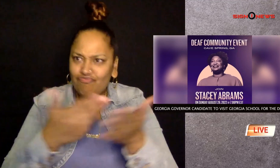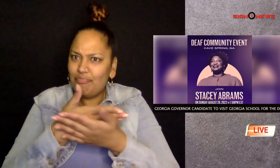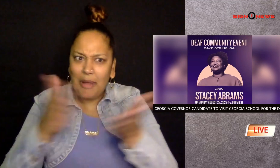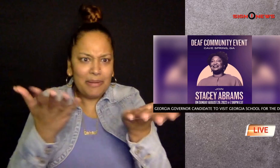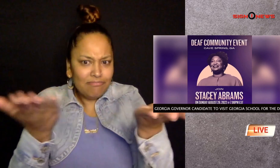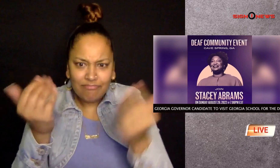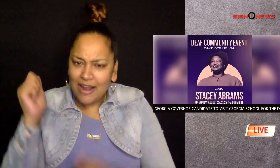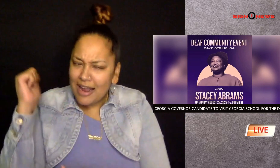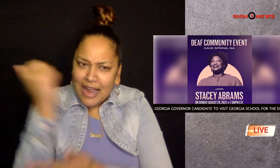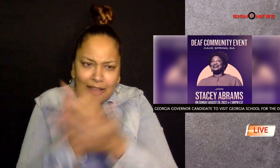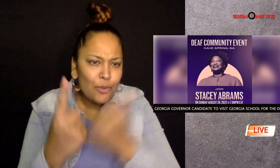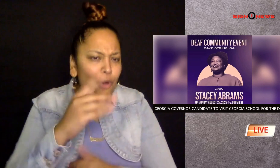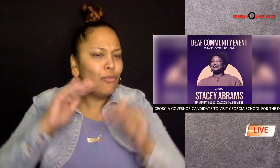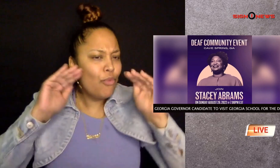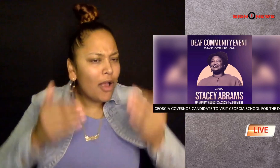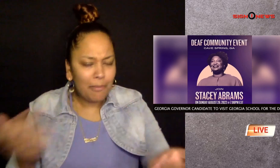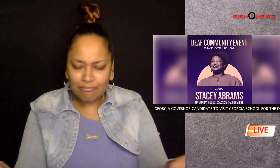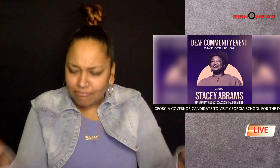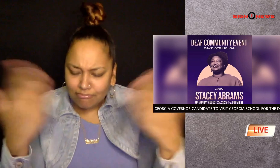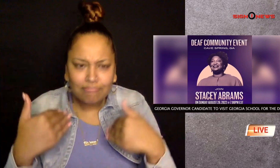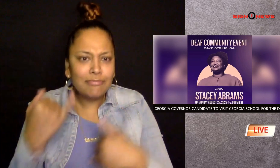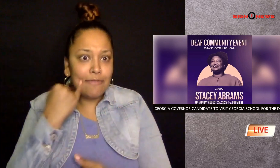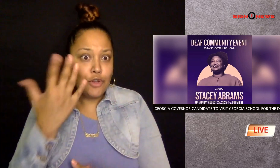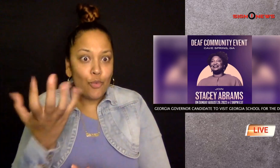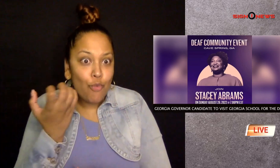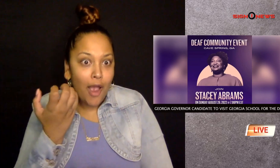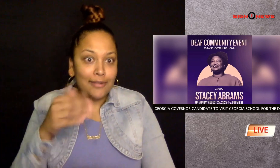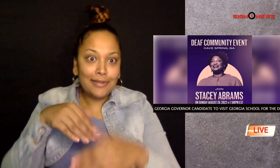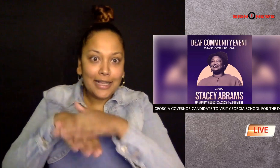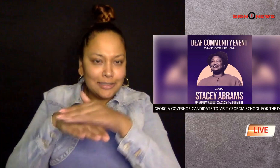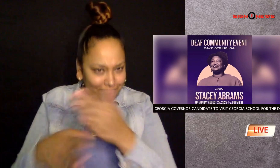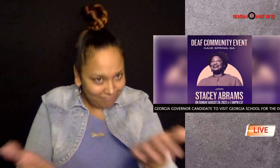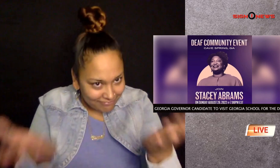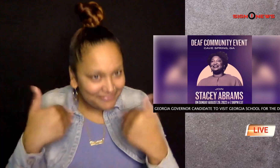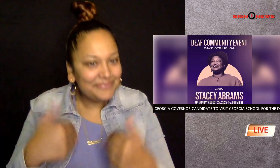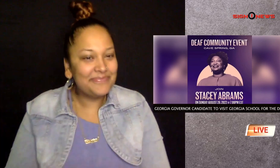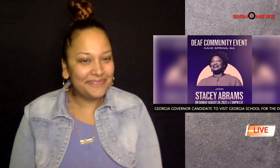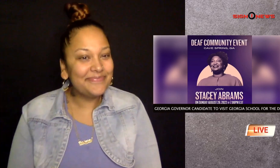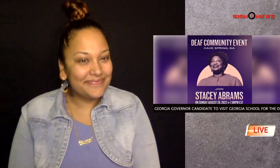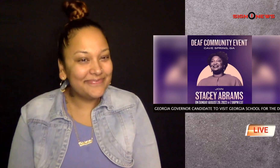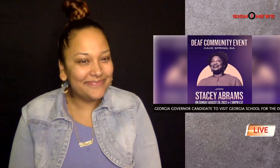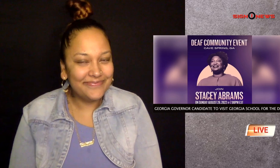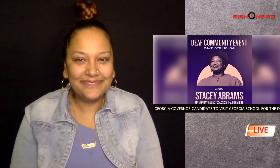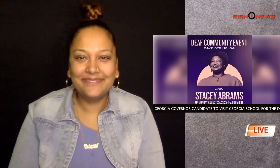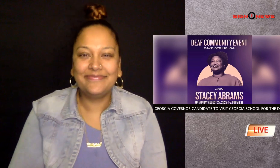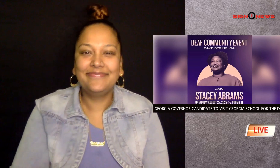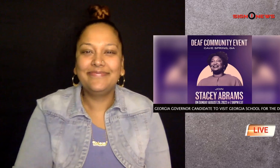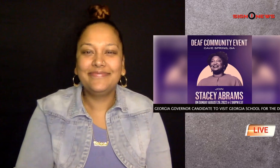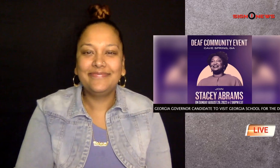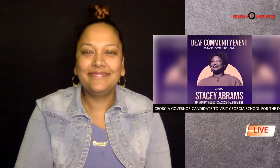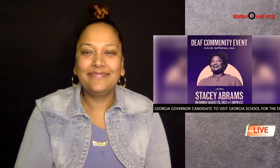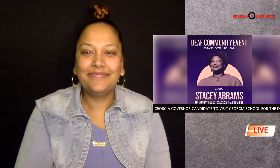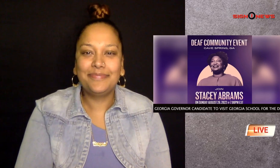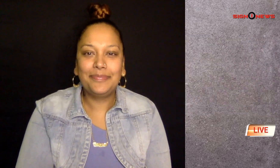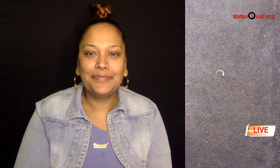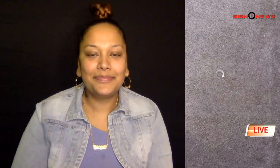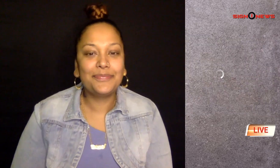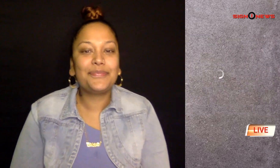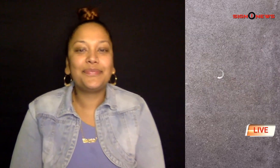it's open to the public if you want to attend